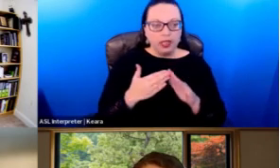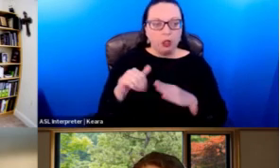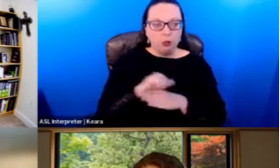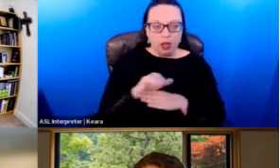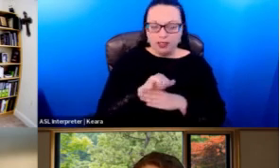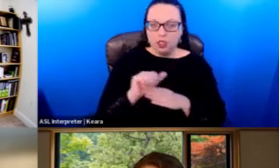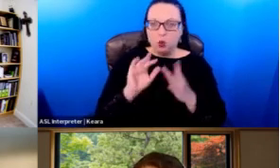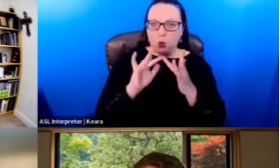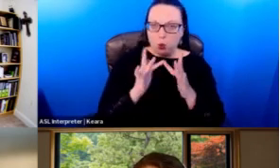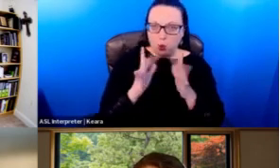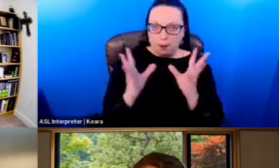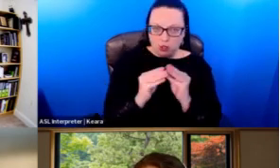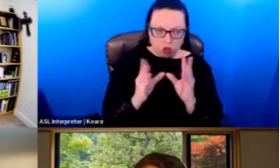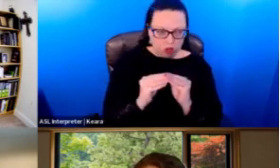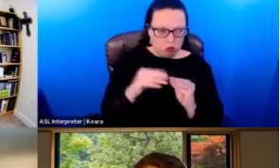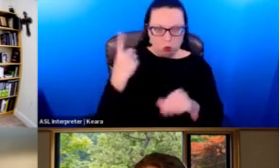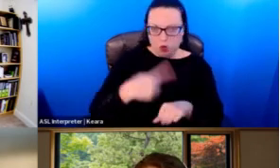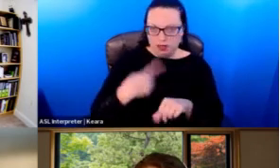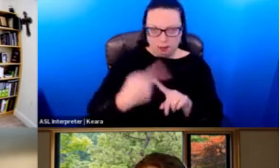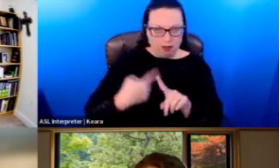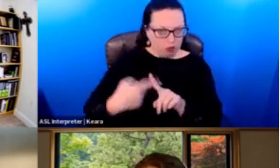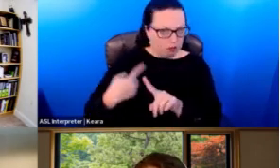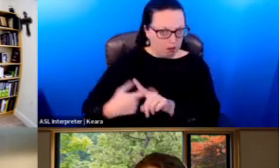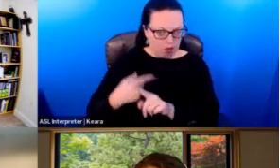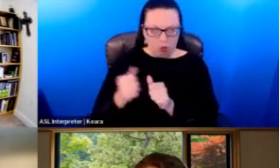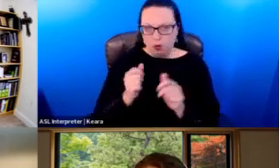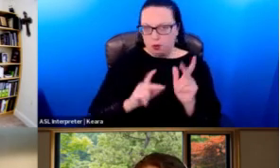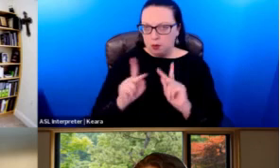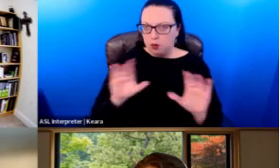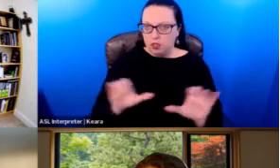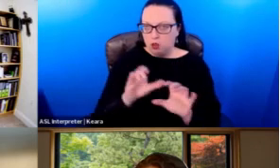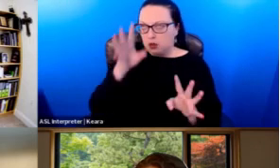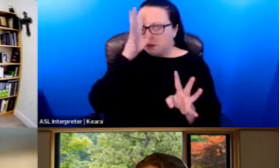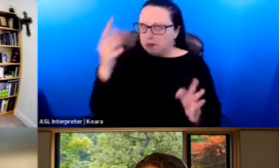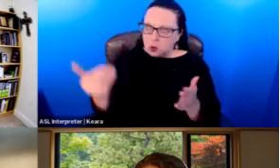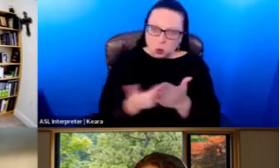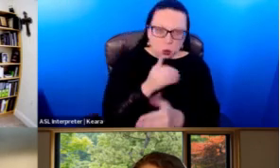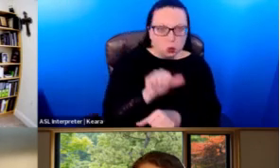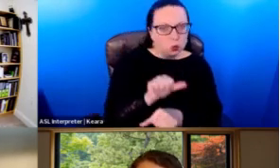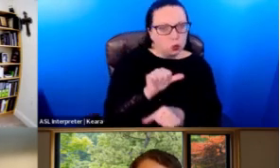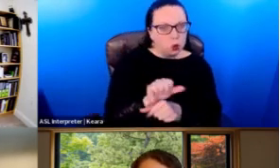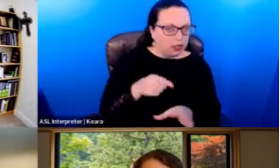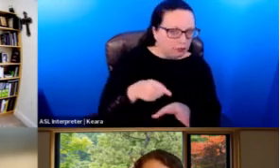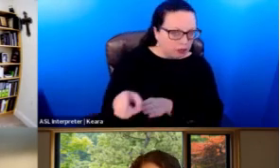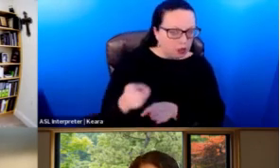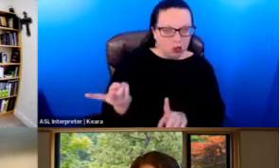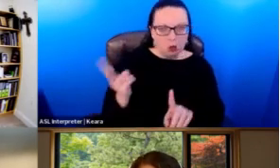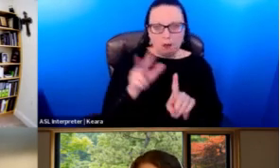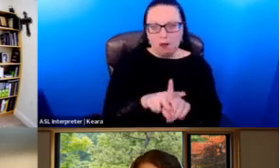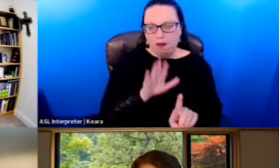results. So we bring in these experts to educate, to inspire, and to show grantees, how they're moving the needle on